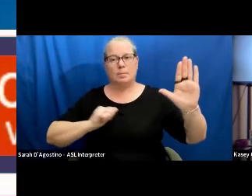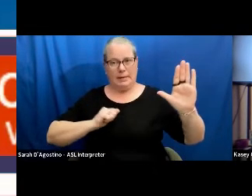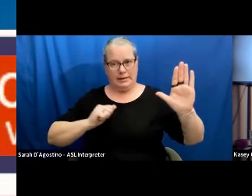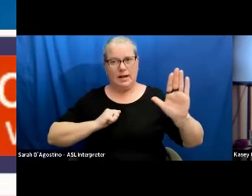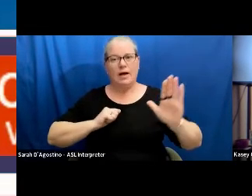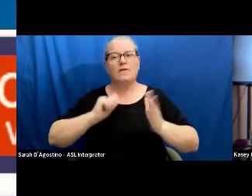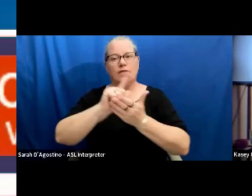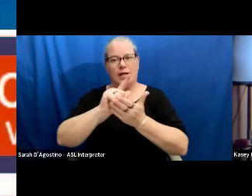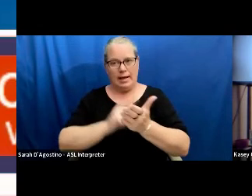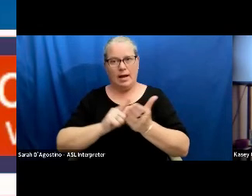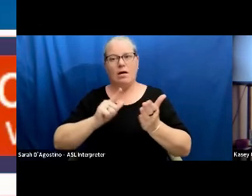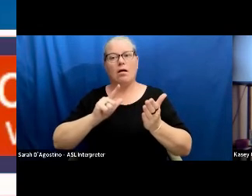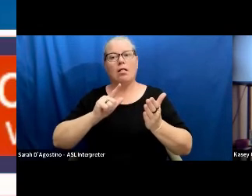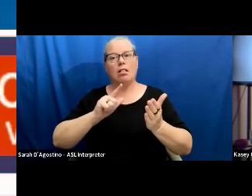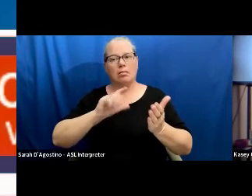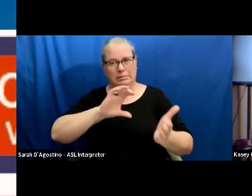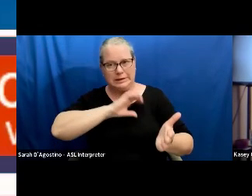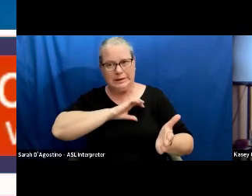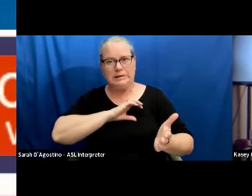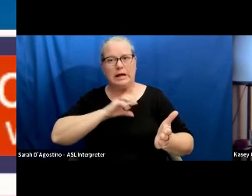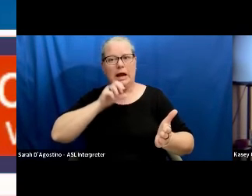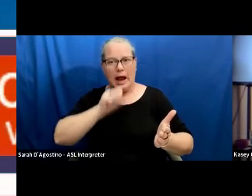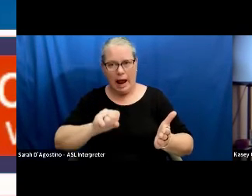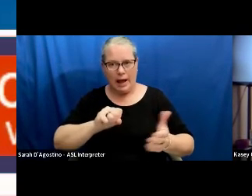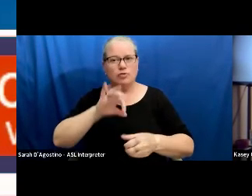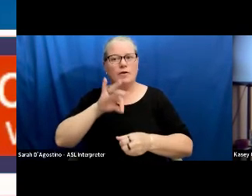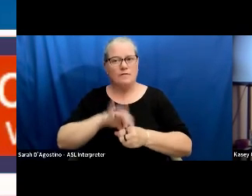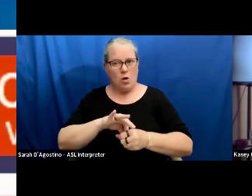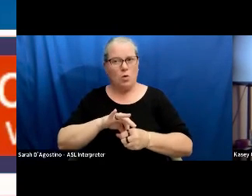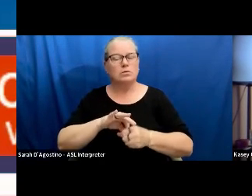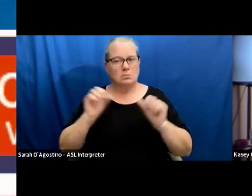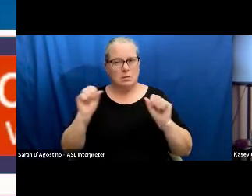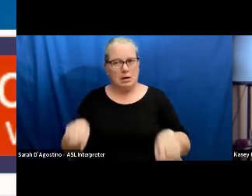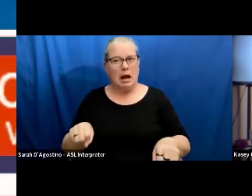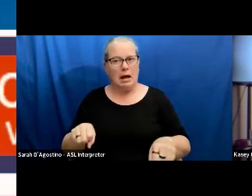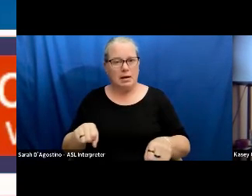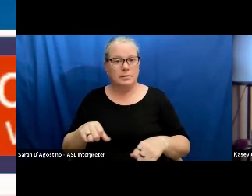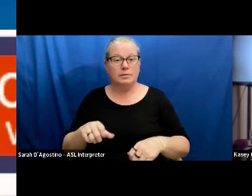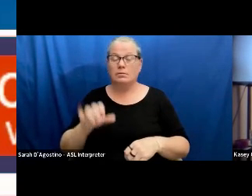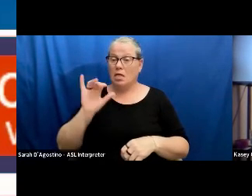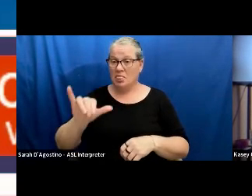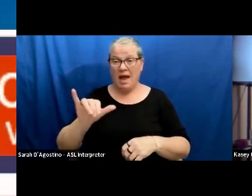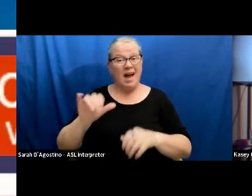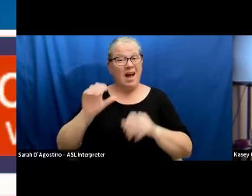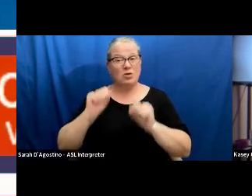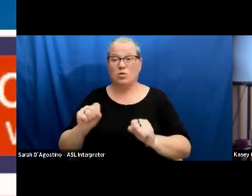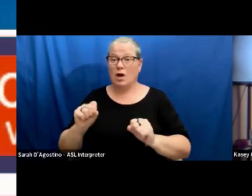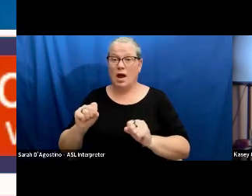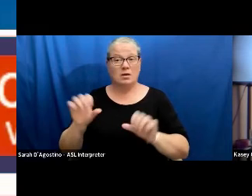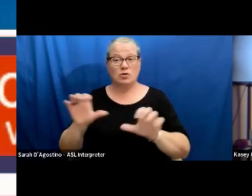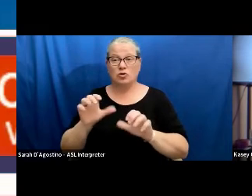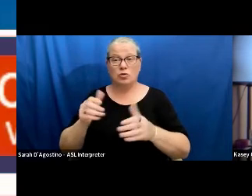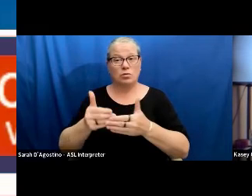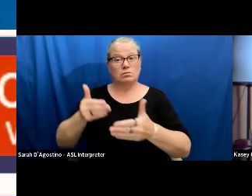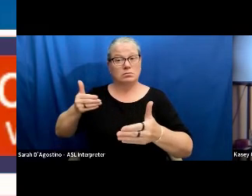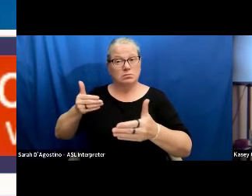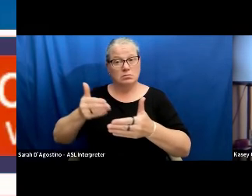and properly registering you may do that through election day registration um and i just share